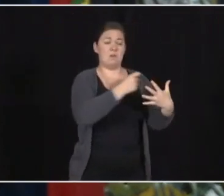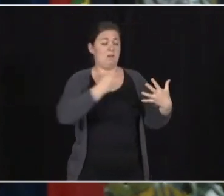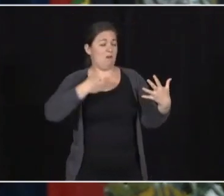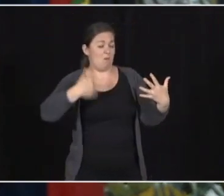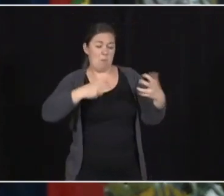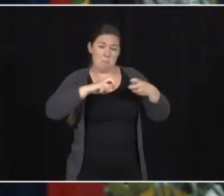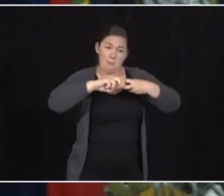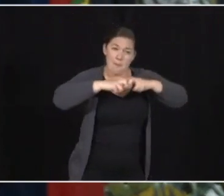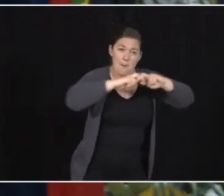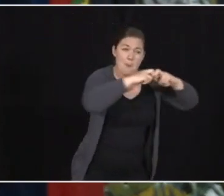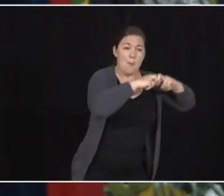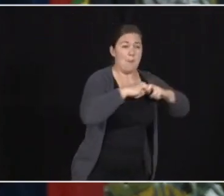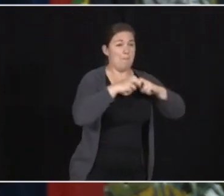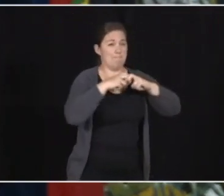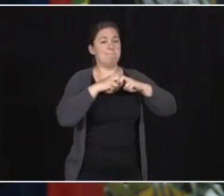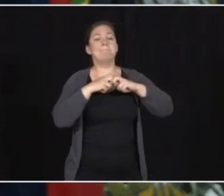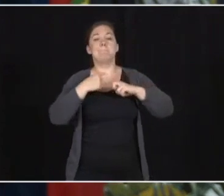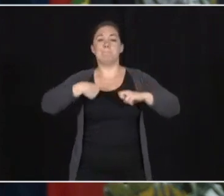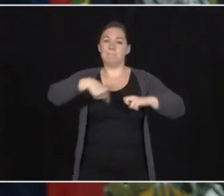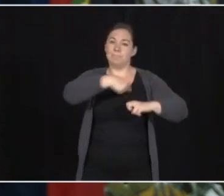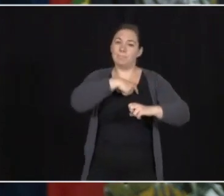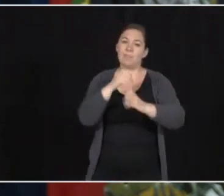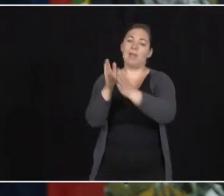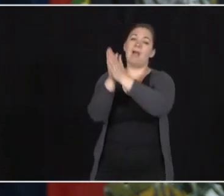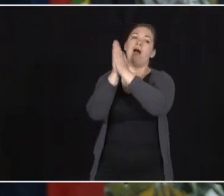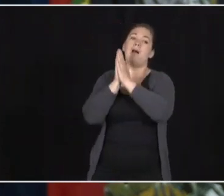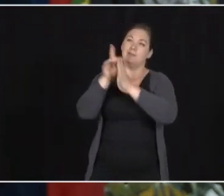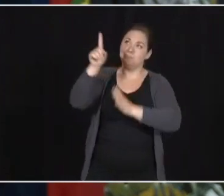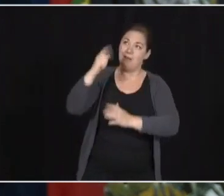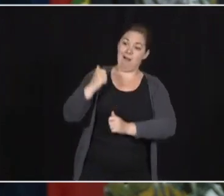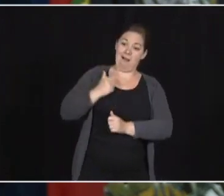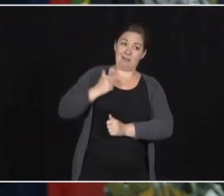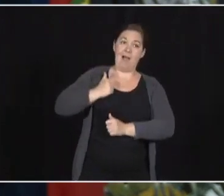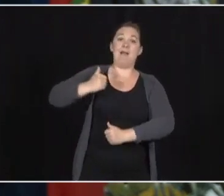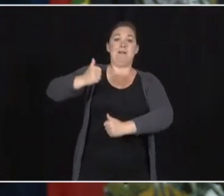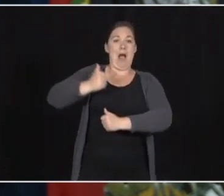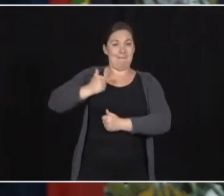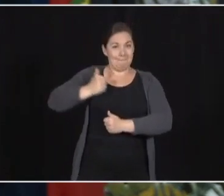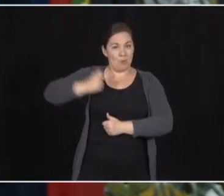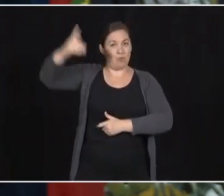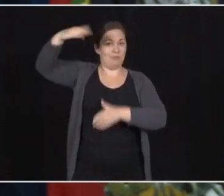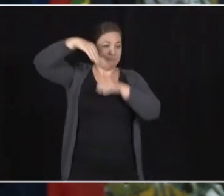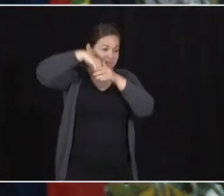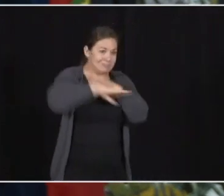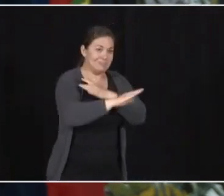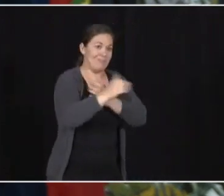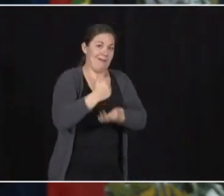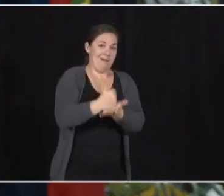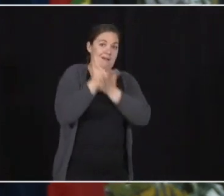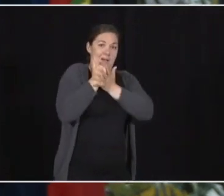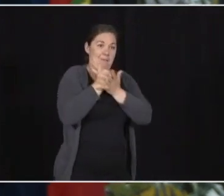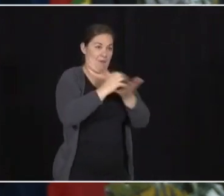the assistance of our Canadian Armed Forces to help stabilize these homes. Additionally,